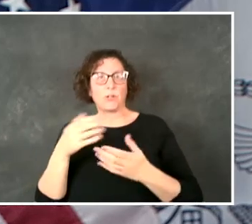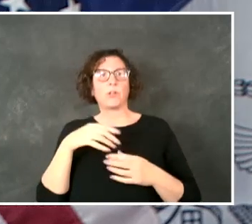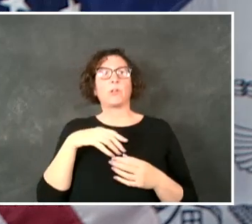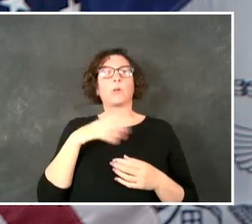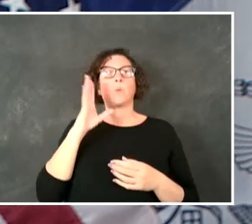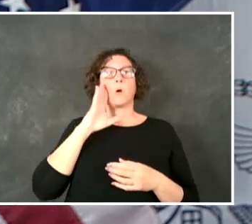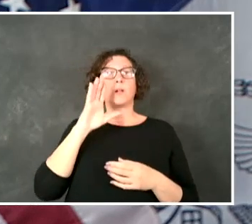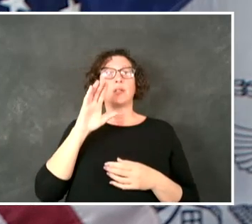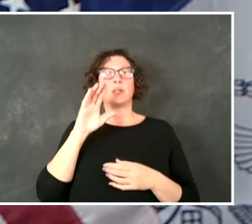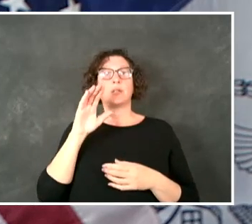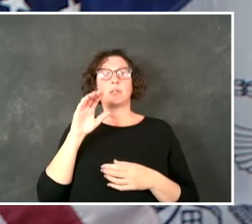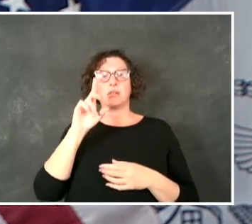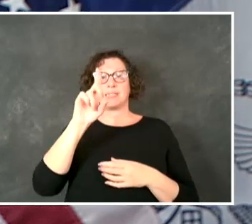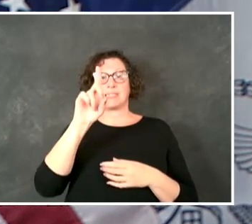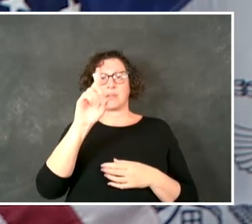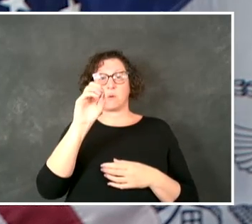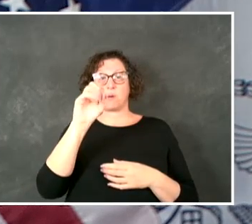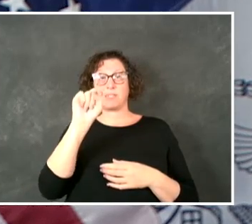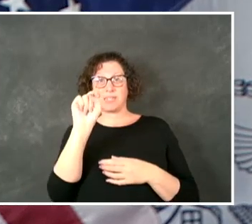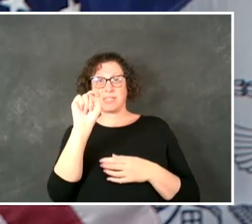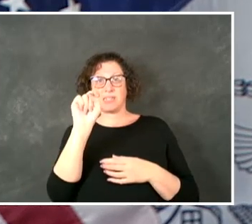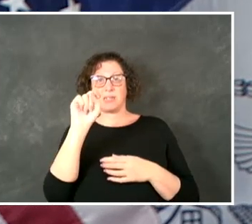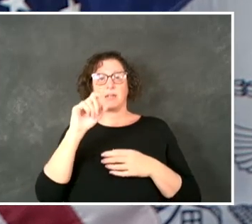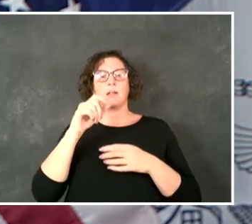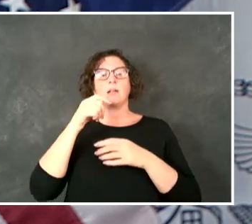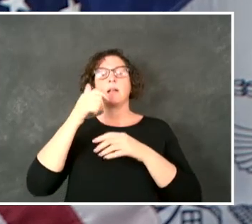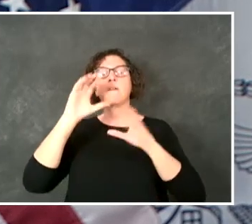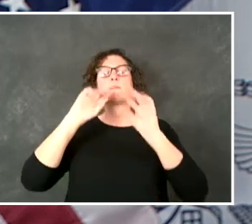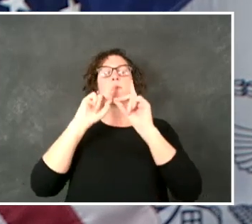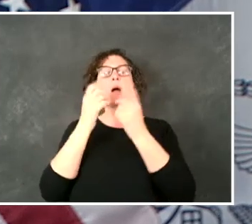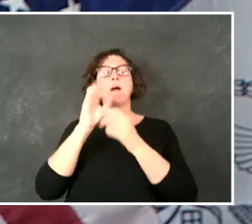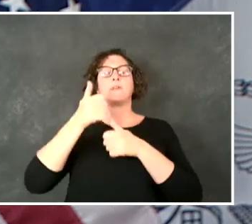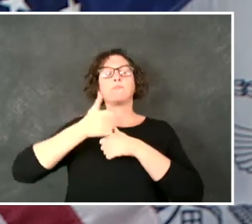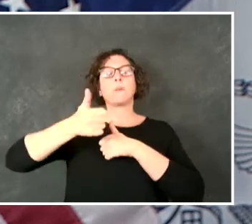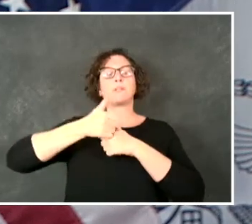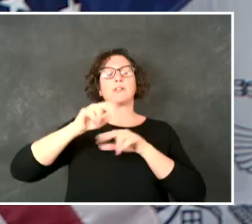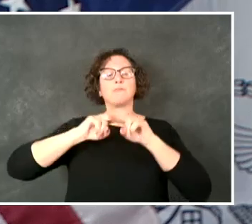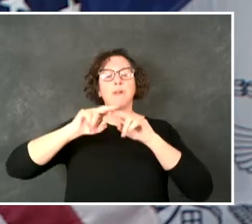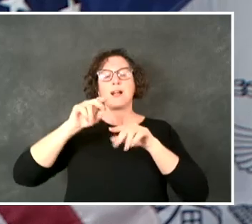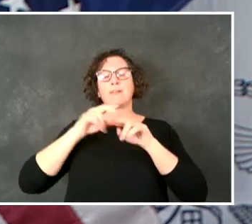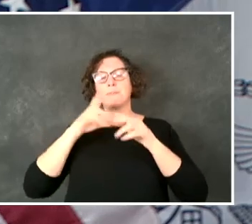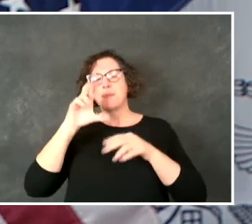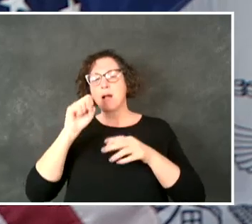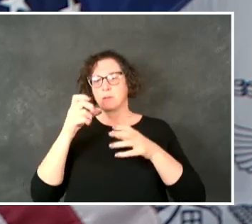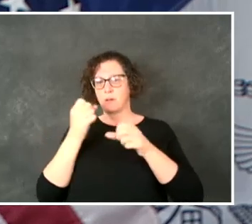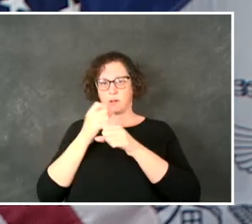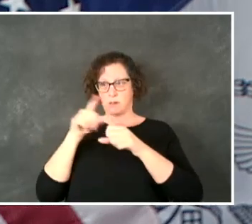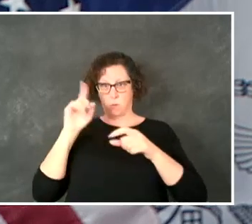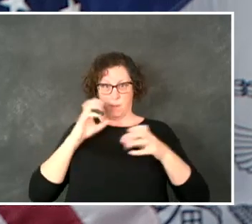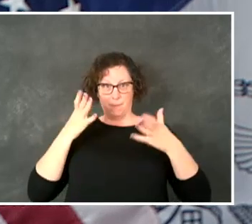PICKING THE STETRES. WILTHL AT BE D.O.T. OR THE COUNCIL OR SOMEWHERE ELSE? DO YOU KNOW AT